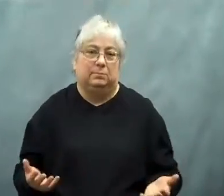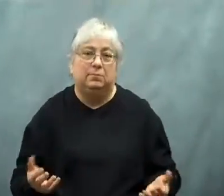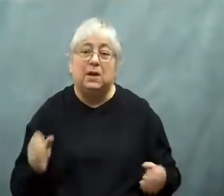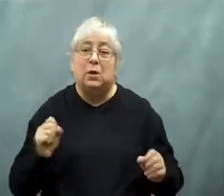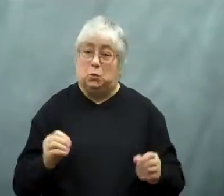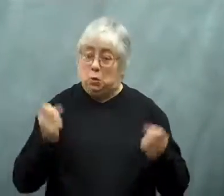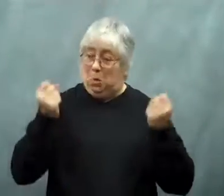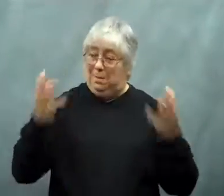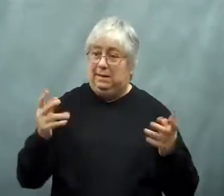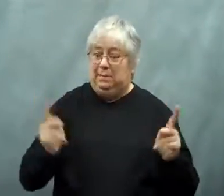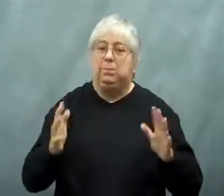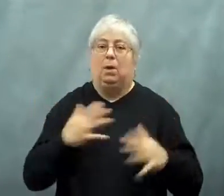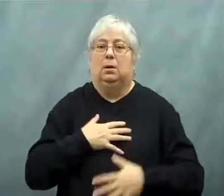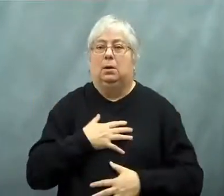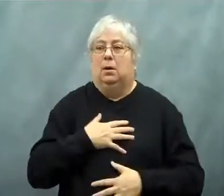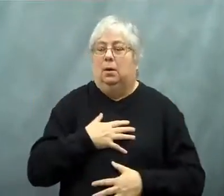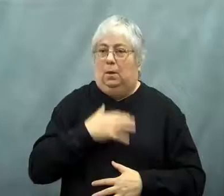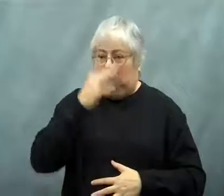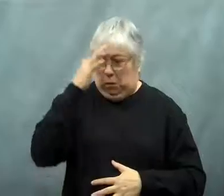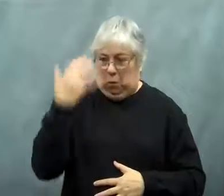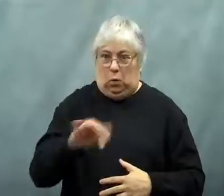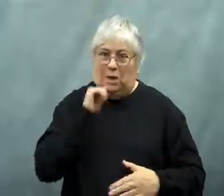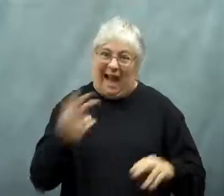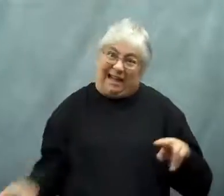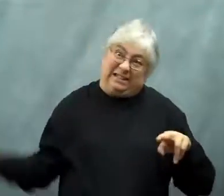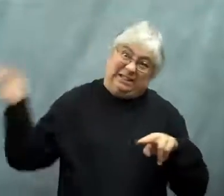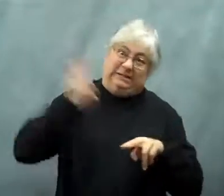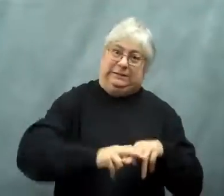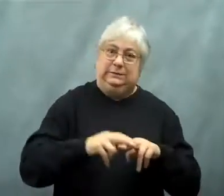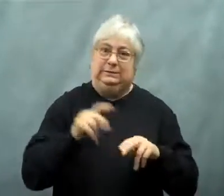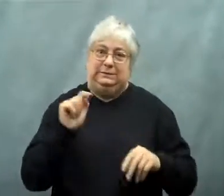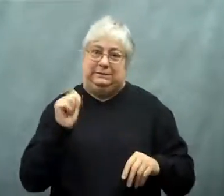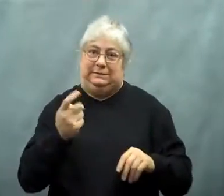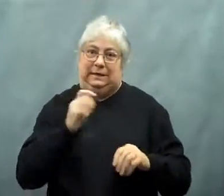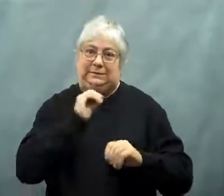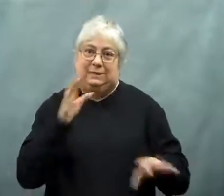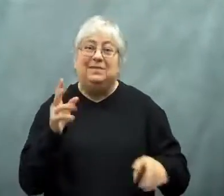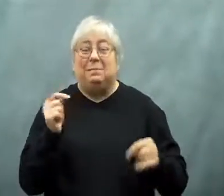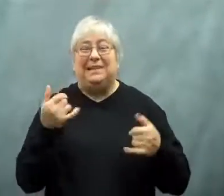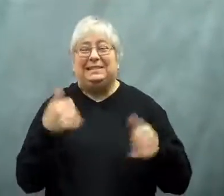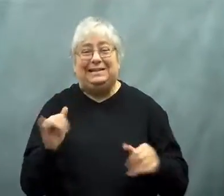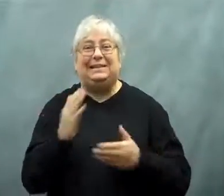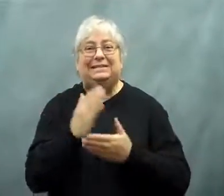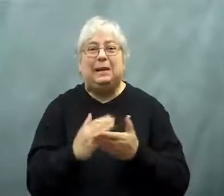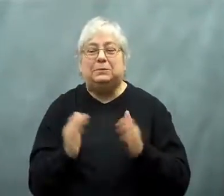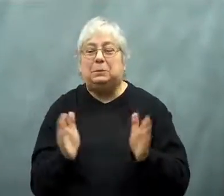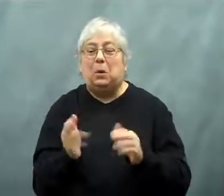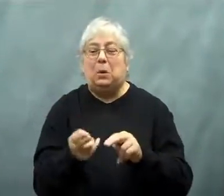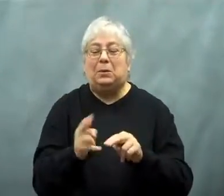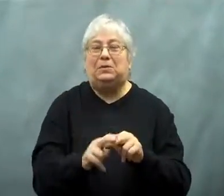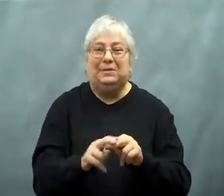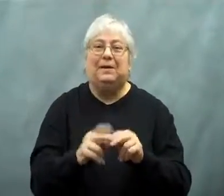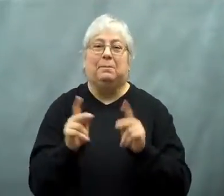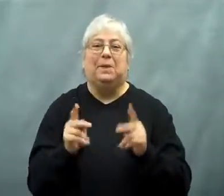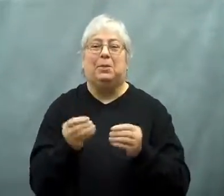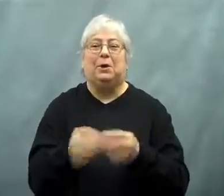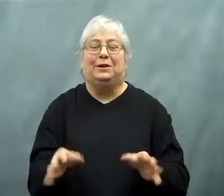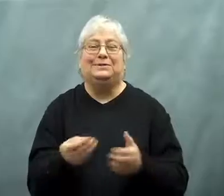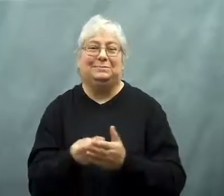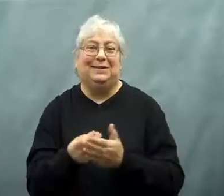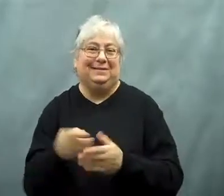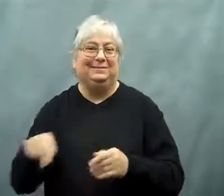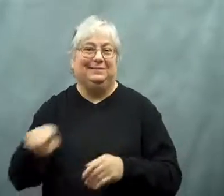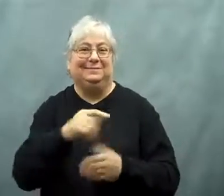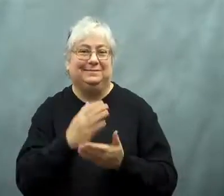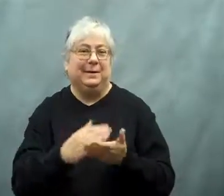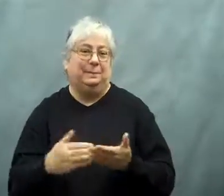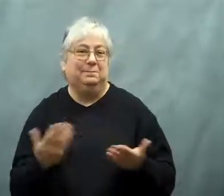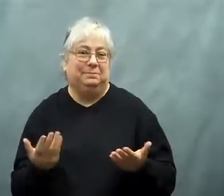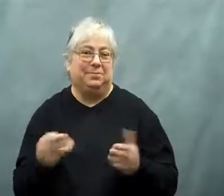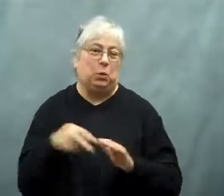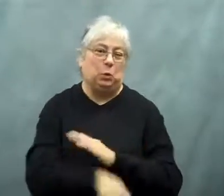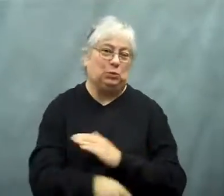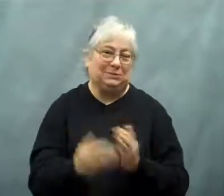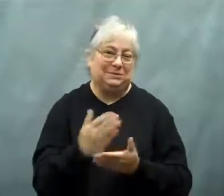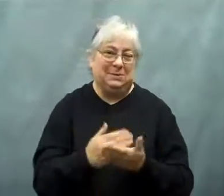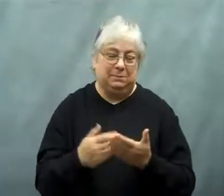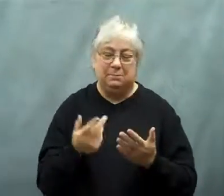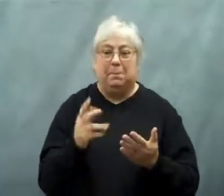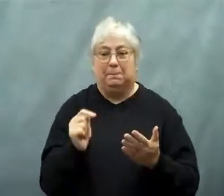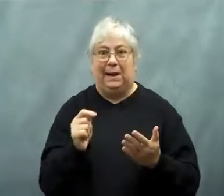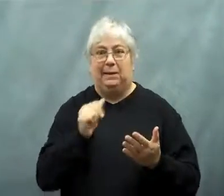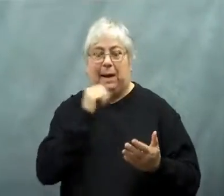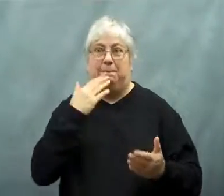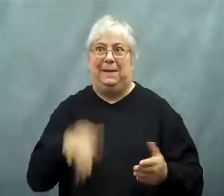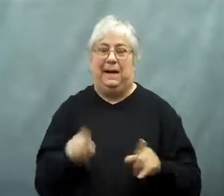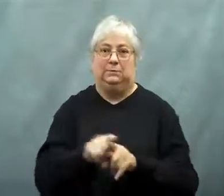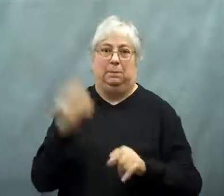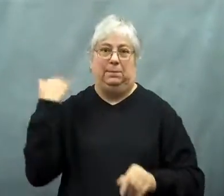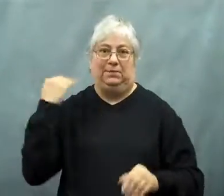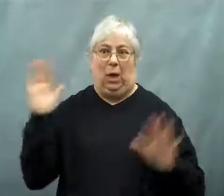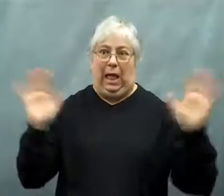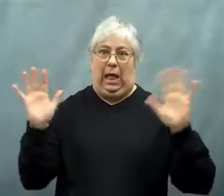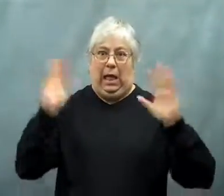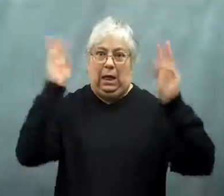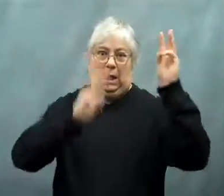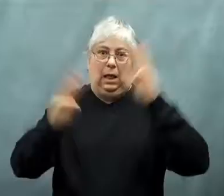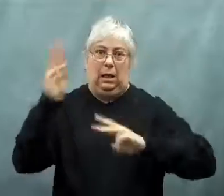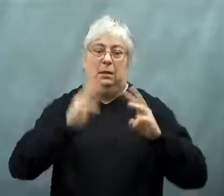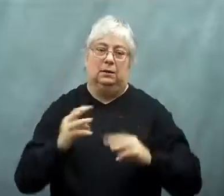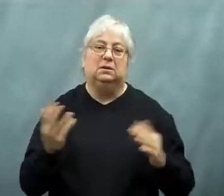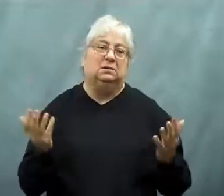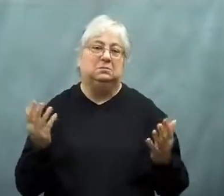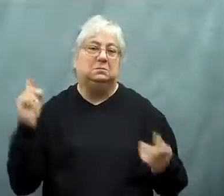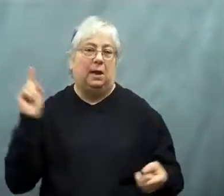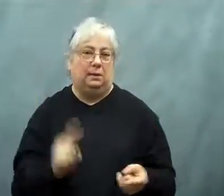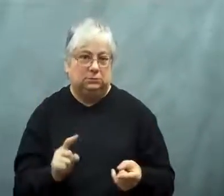So even though there were some minor increases, costing them money,